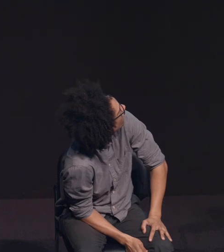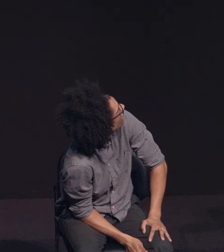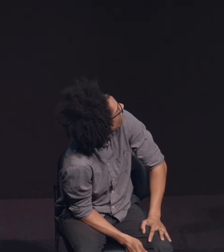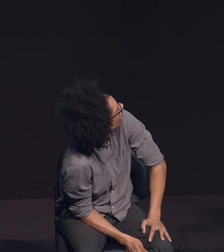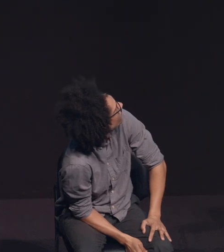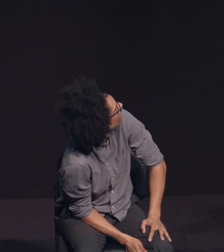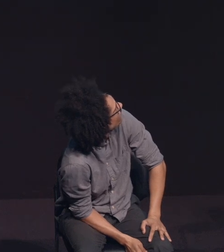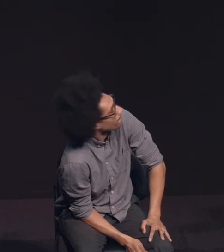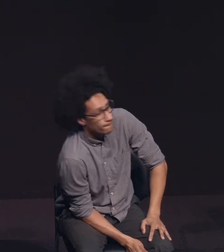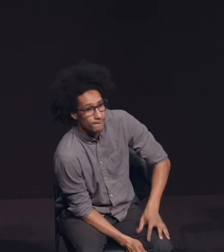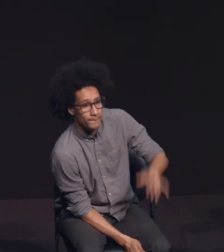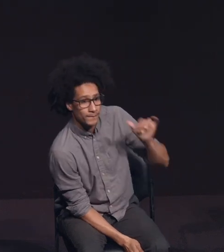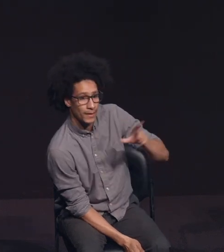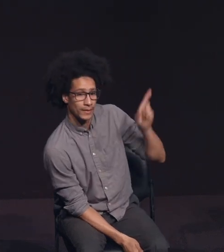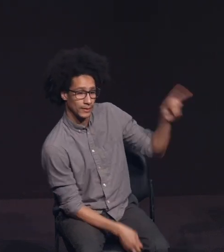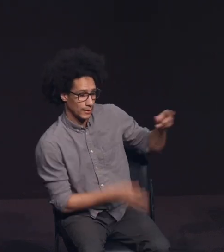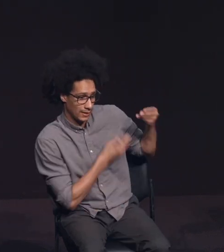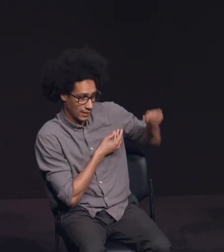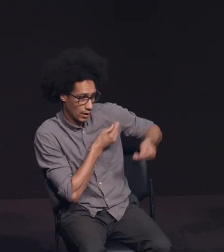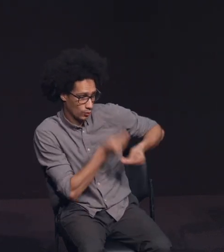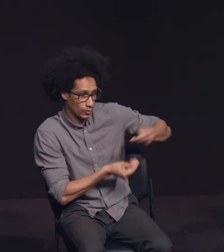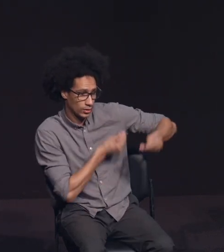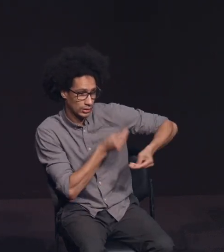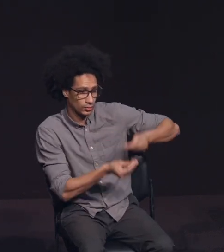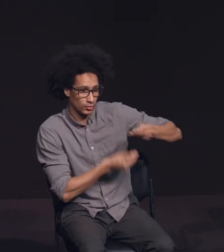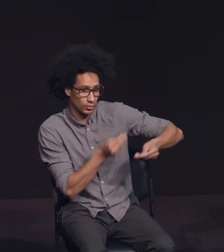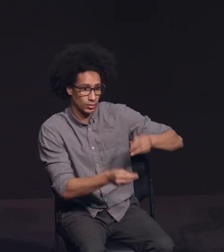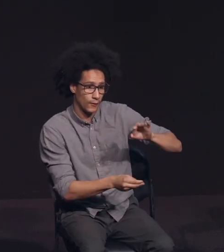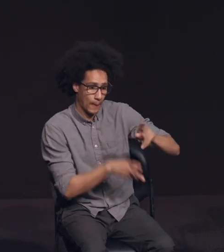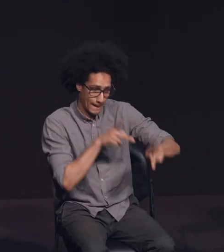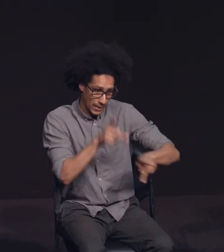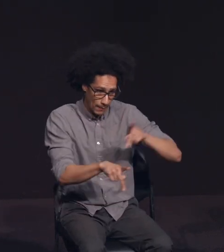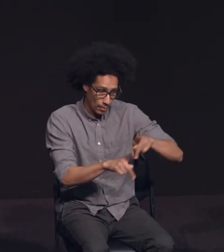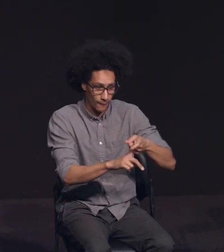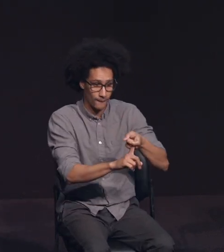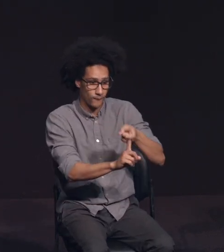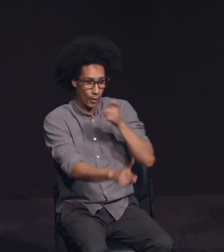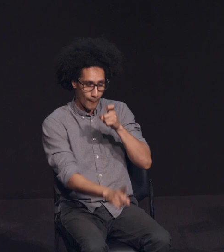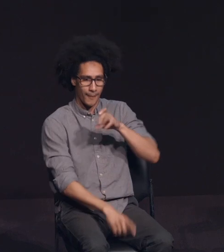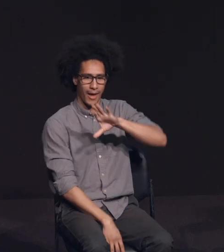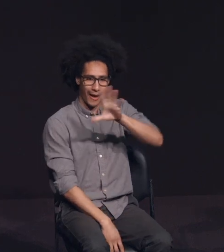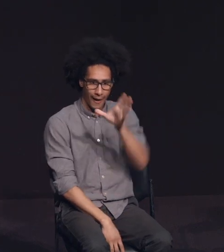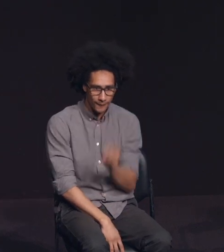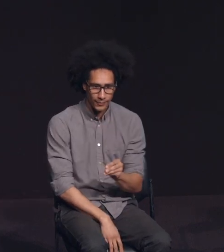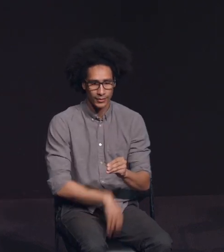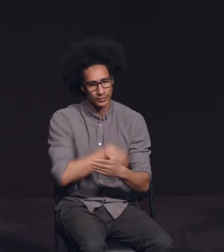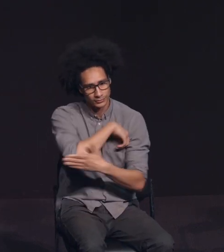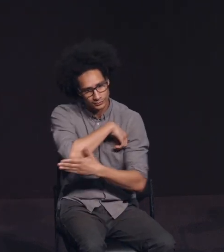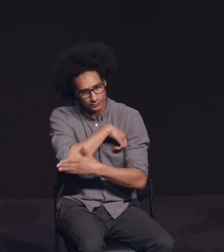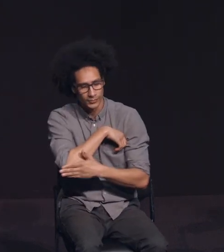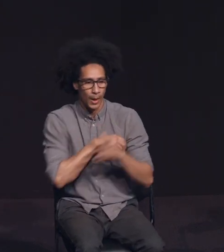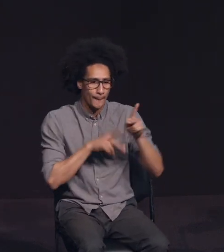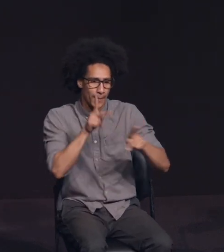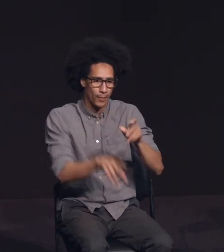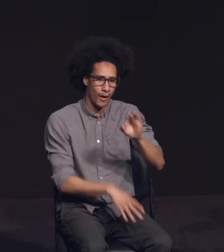heritage of being people of Africa, people of the South,